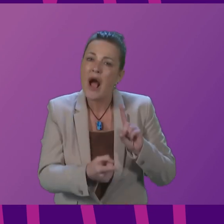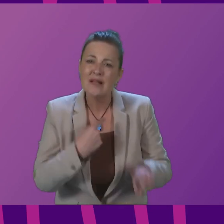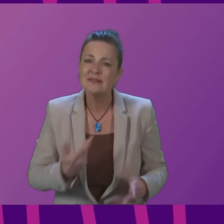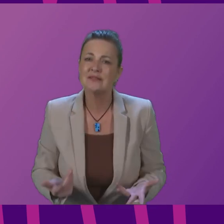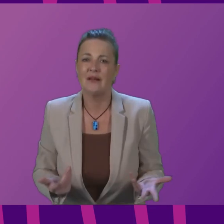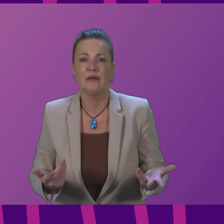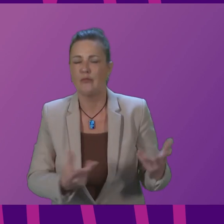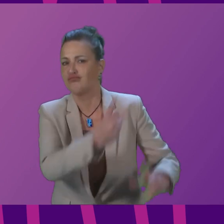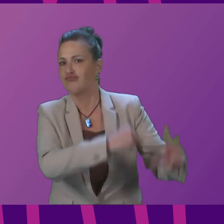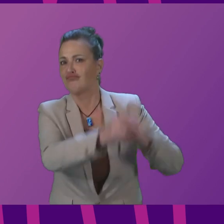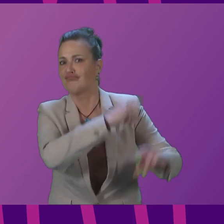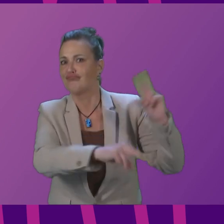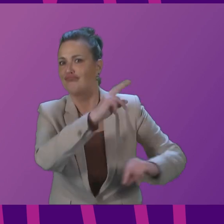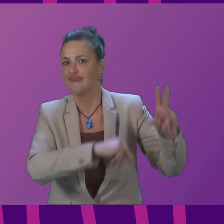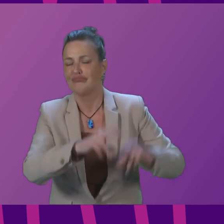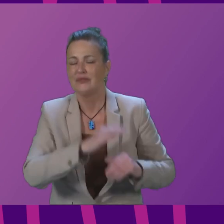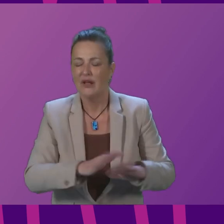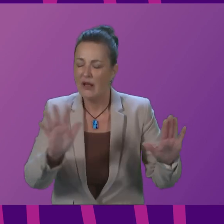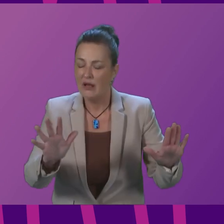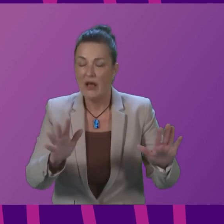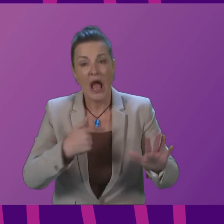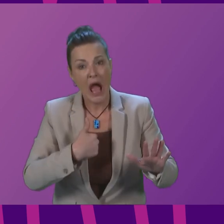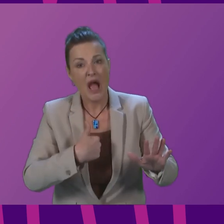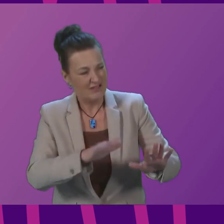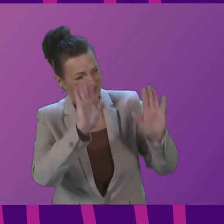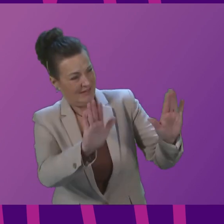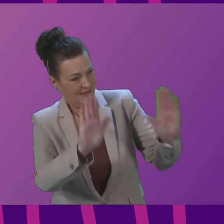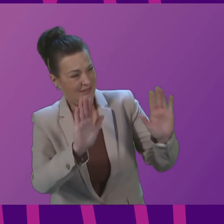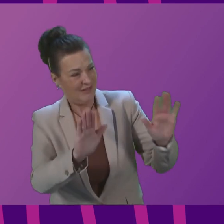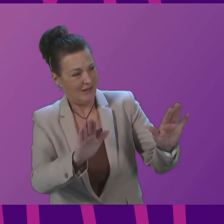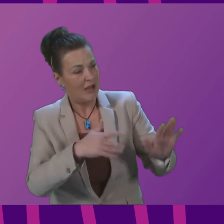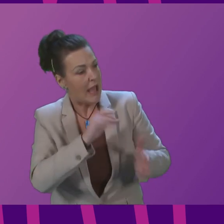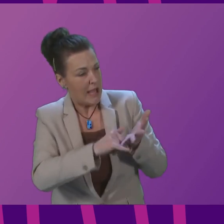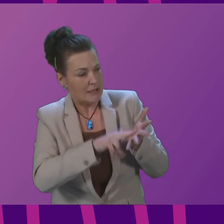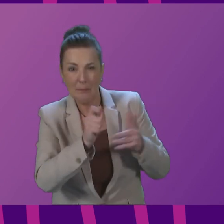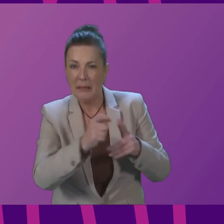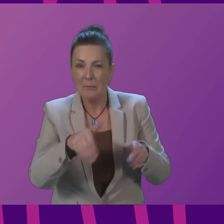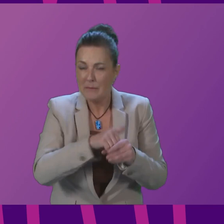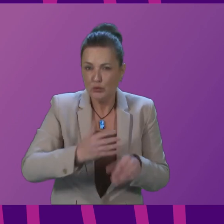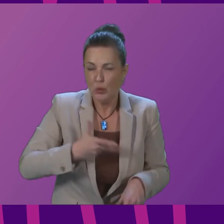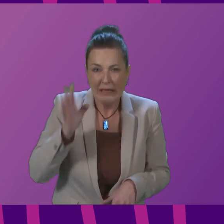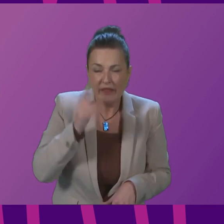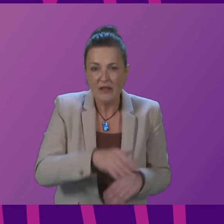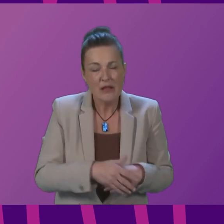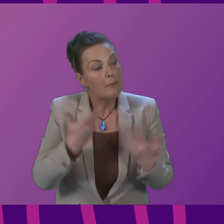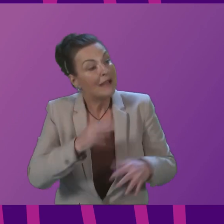I asked specifically— SNP members do not want to hear this, but I asked how many gagging